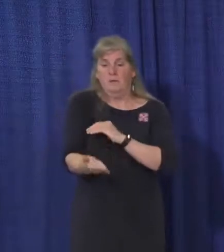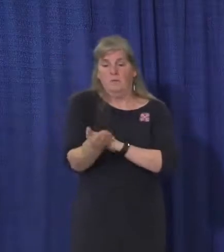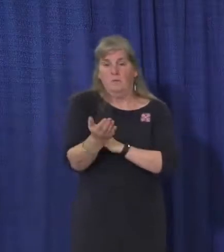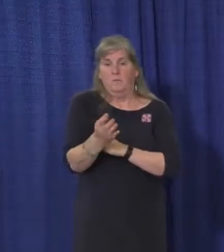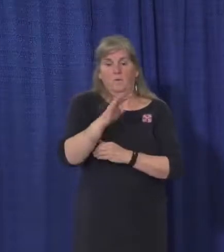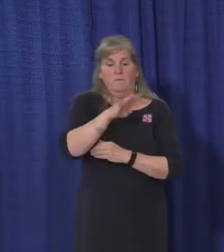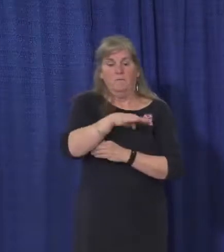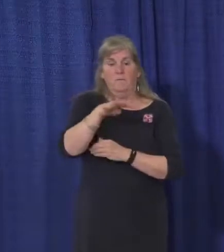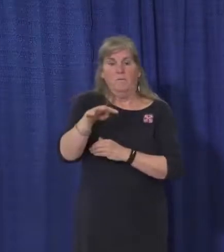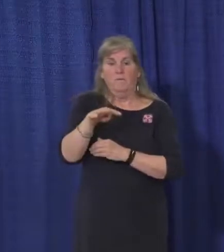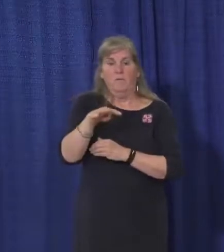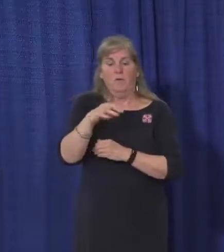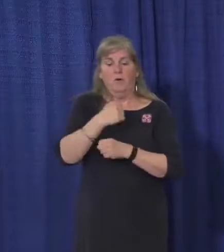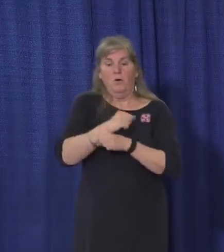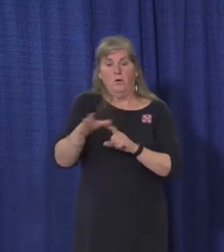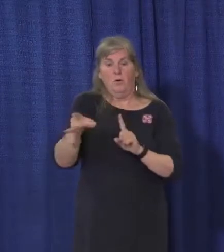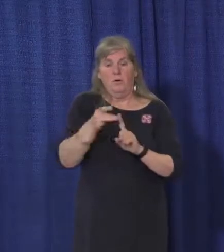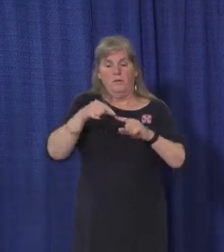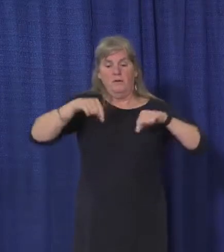cases in Whitehorse and six and